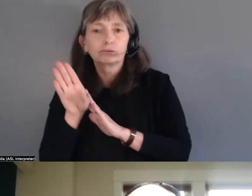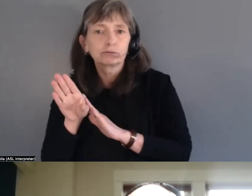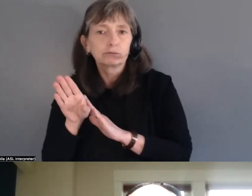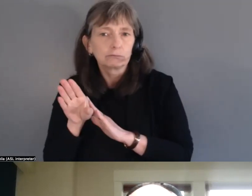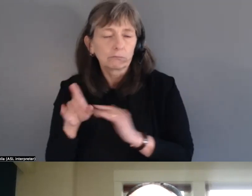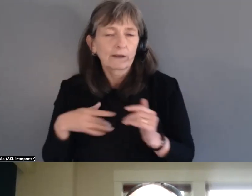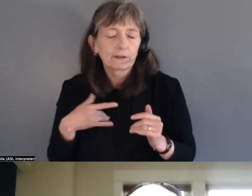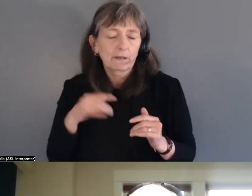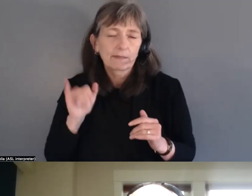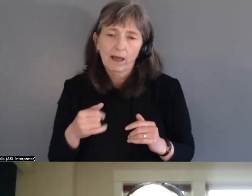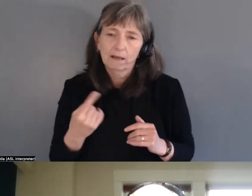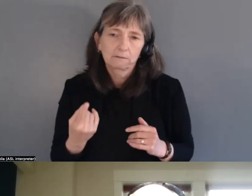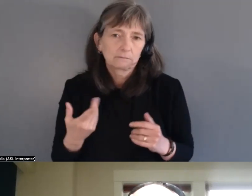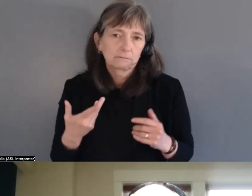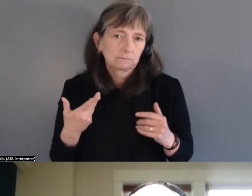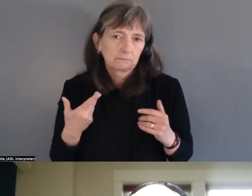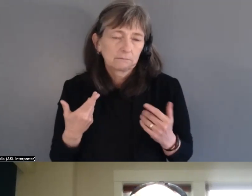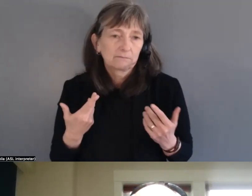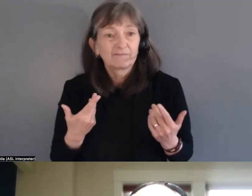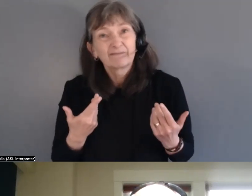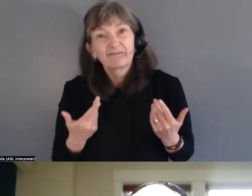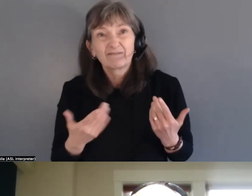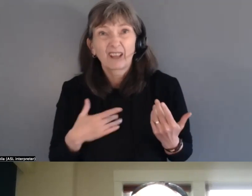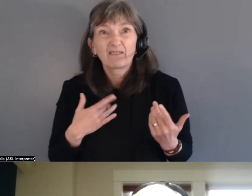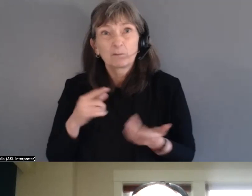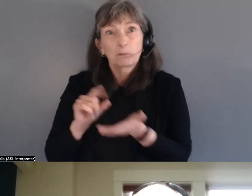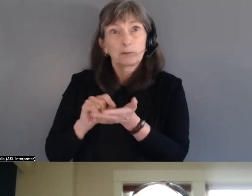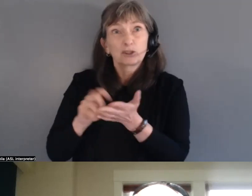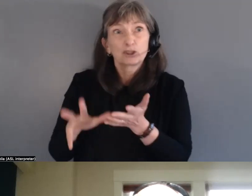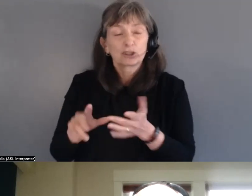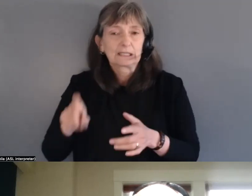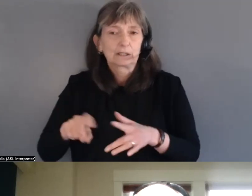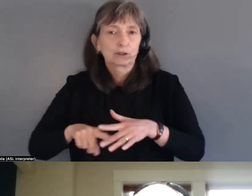So, more conversations is probably what publishers can do to start with. And if they're concerned